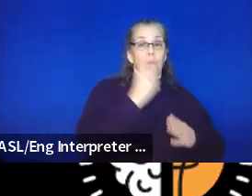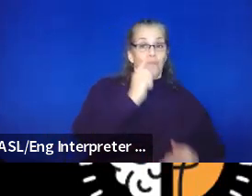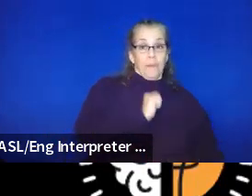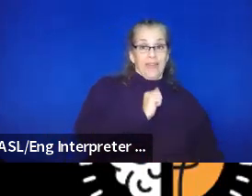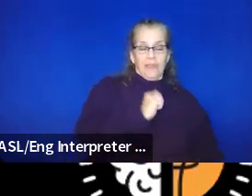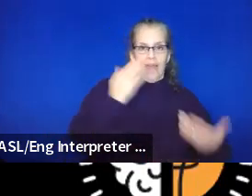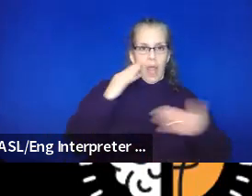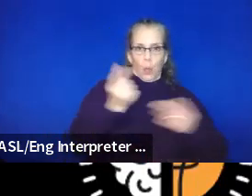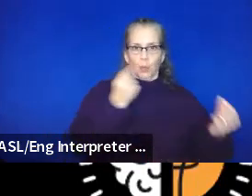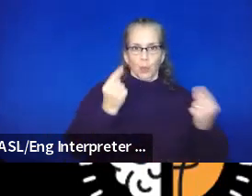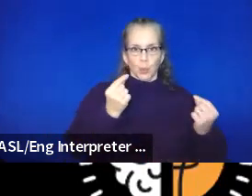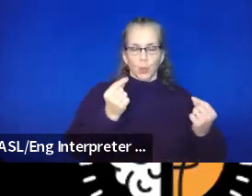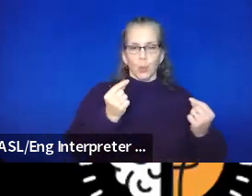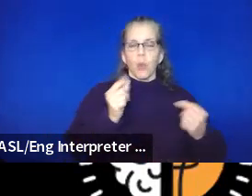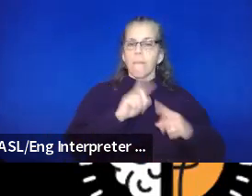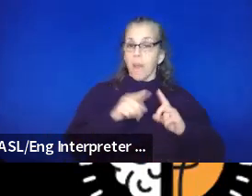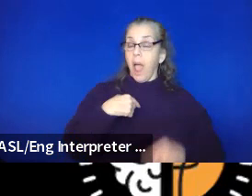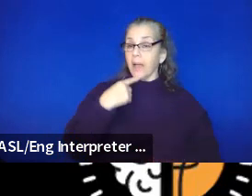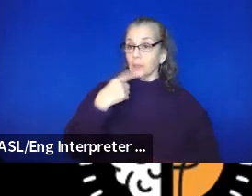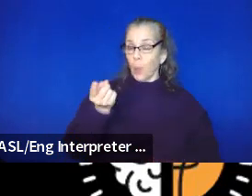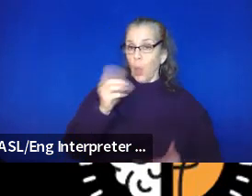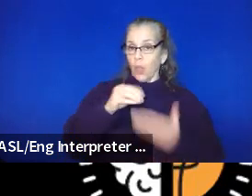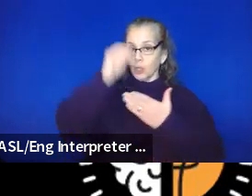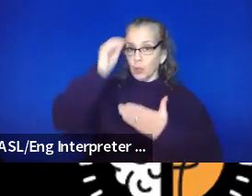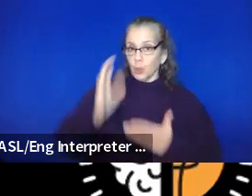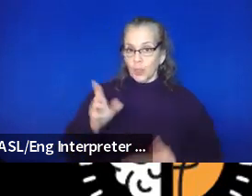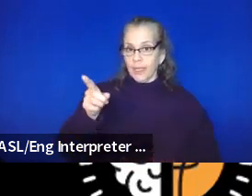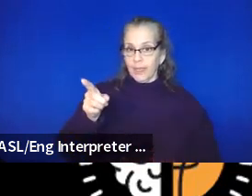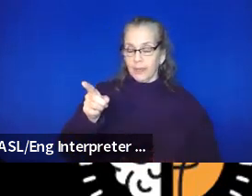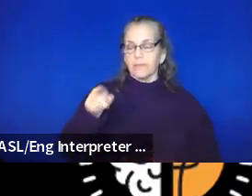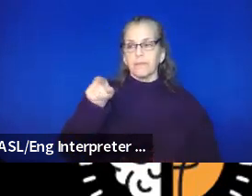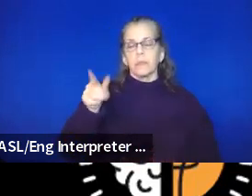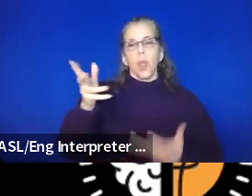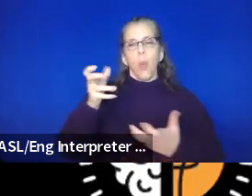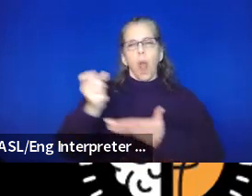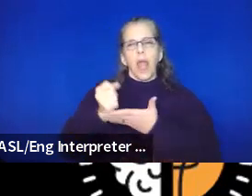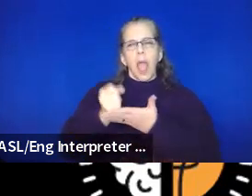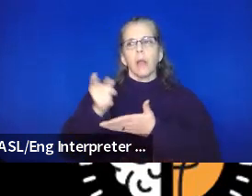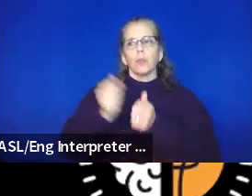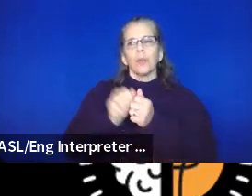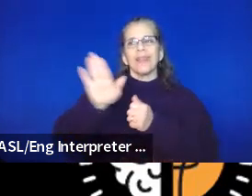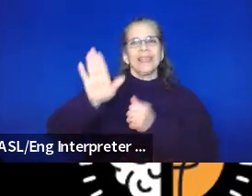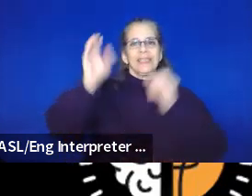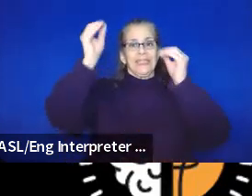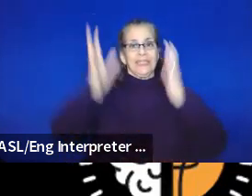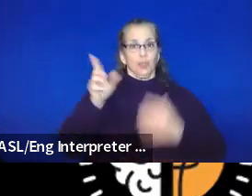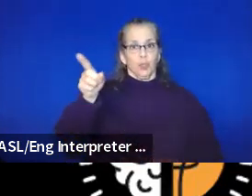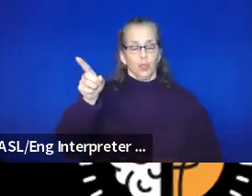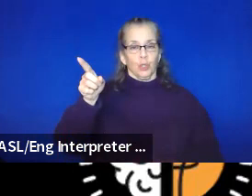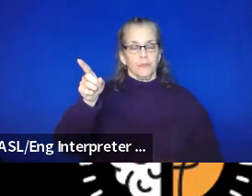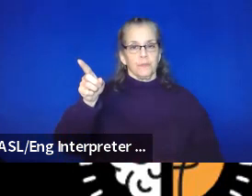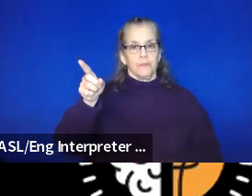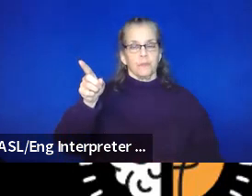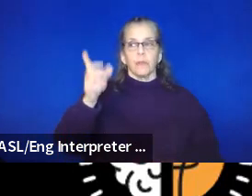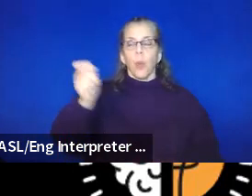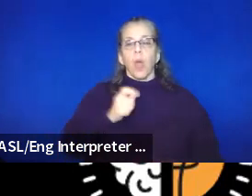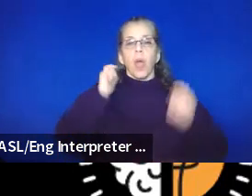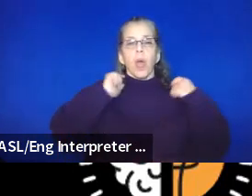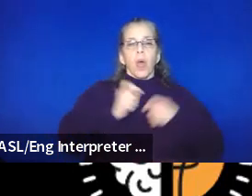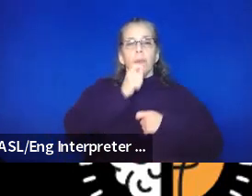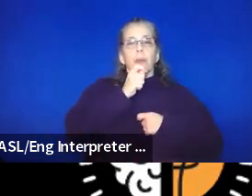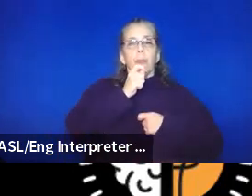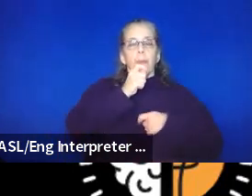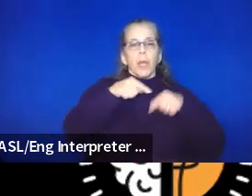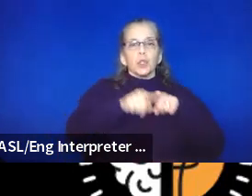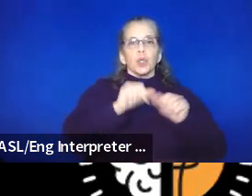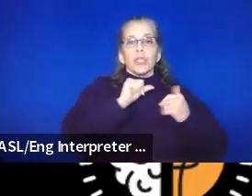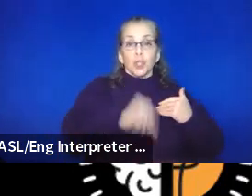And this student wanted help with their professor to wear a microphone during surgery and the